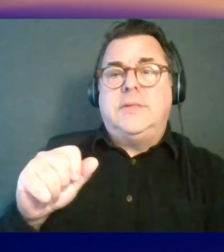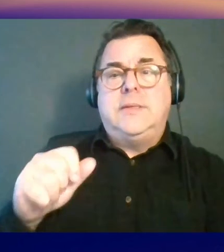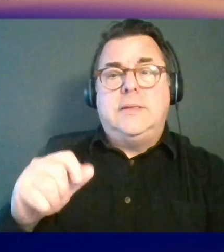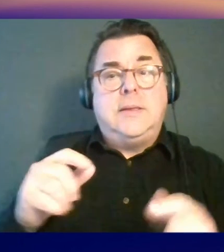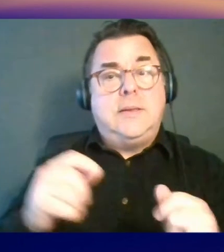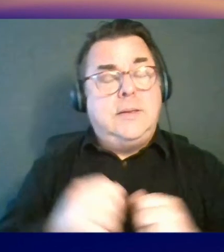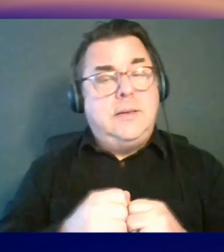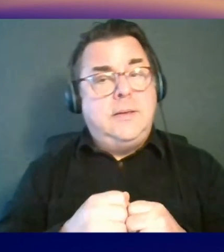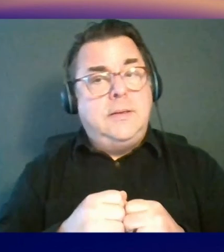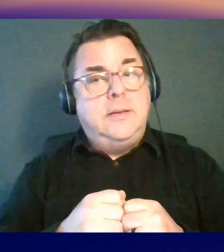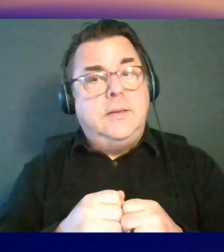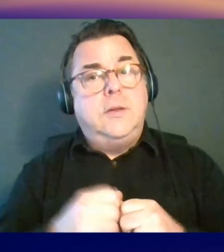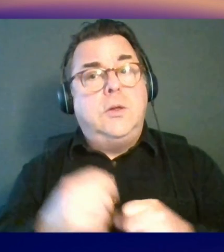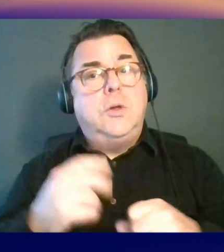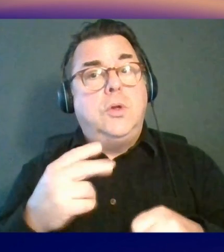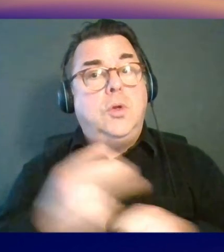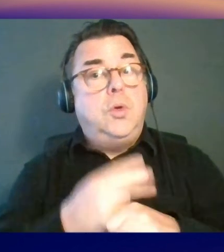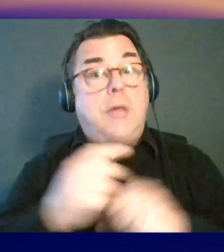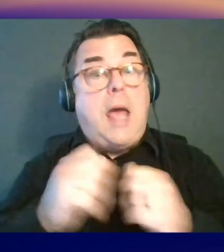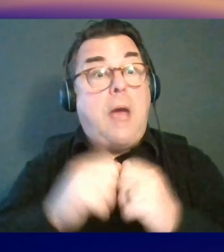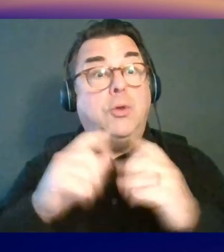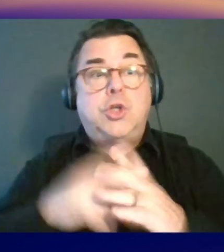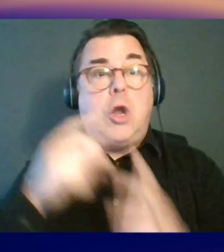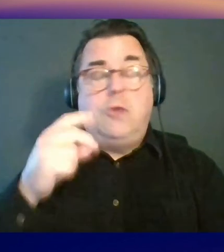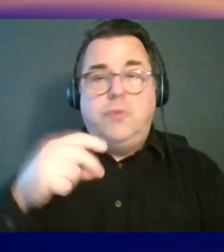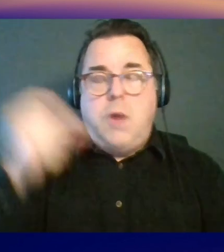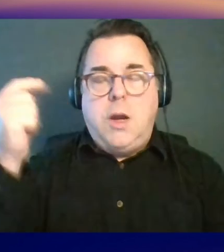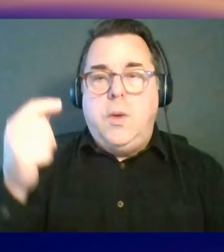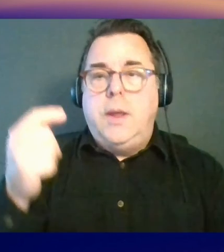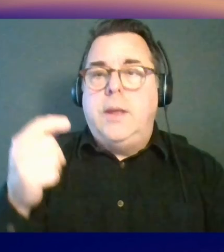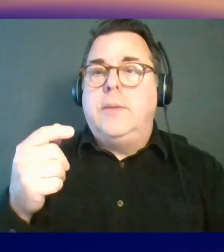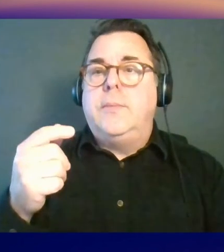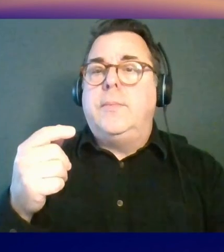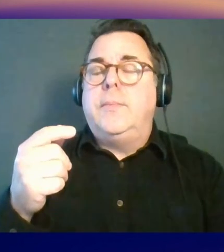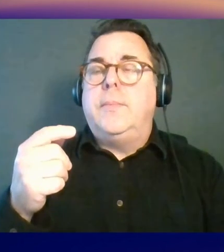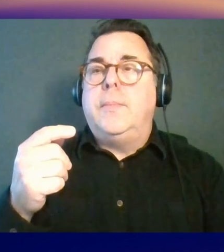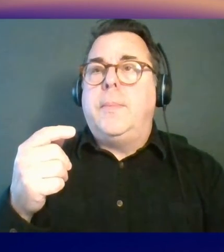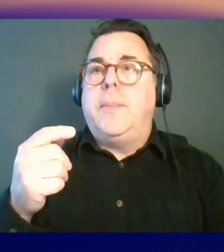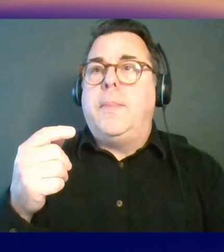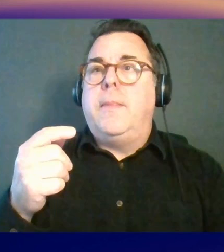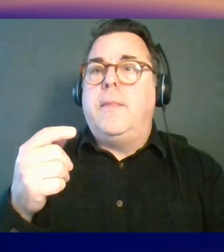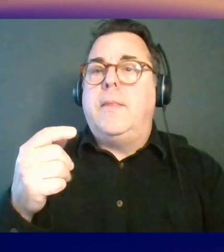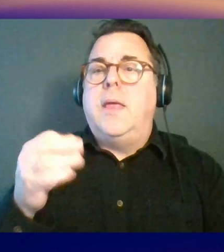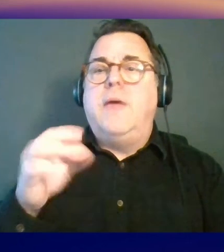So users can get started right away. There is a free tier for two months.